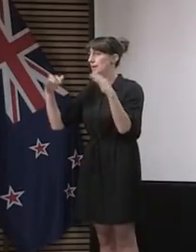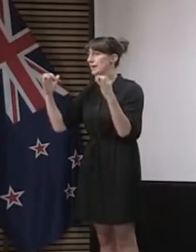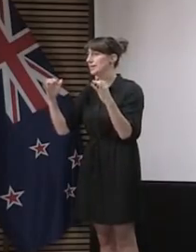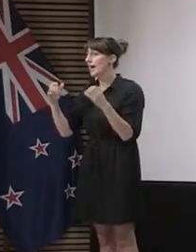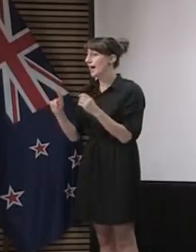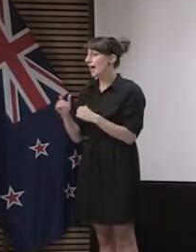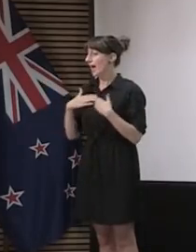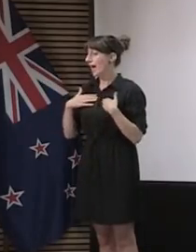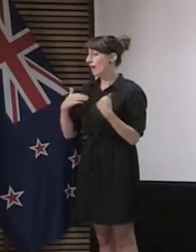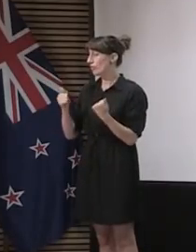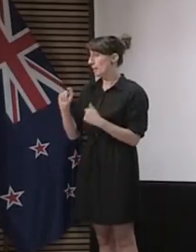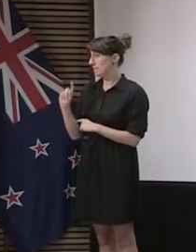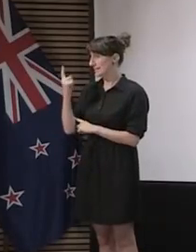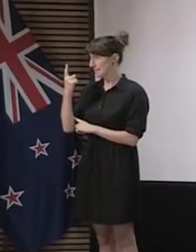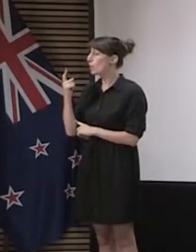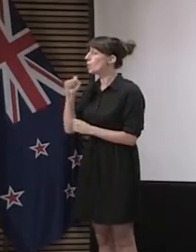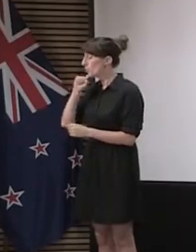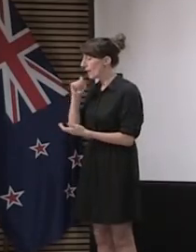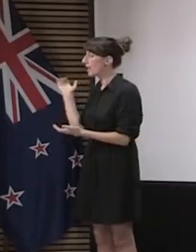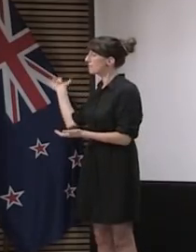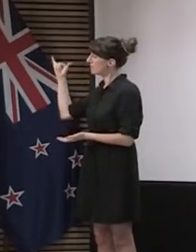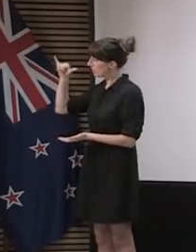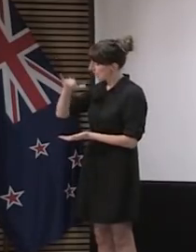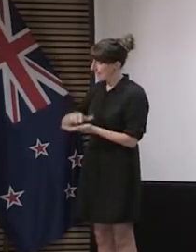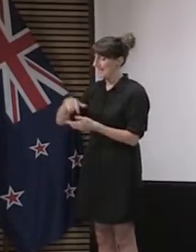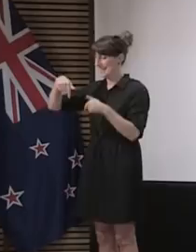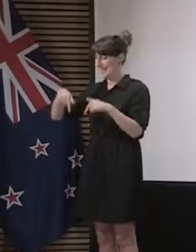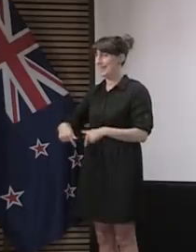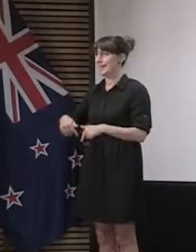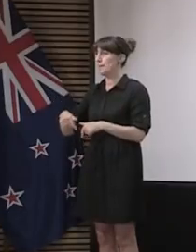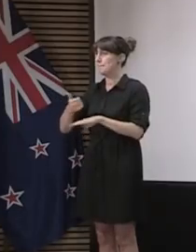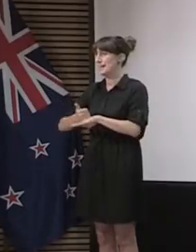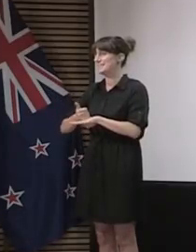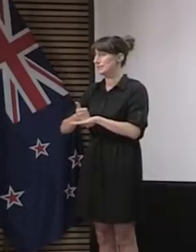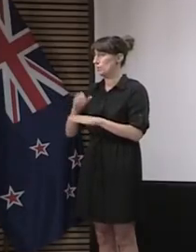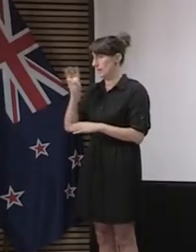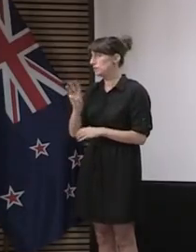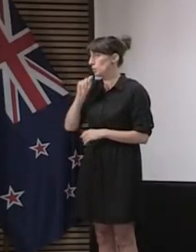He will be basing himself outof Wellington for alert level3 and I am expecting that theDeputy